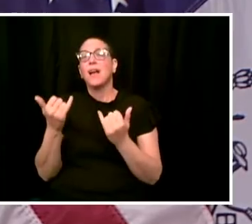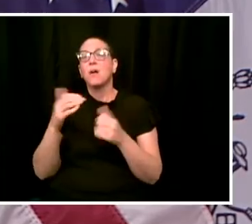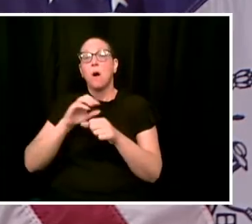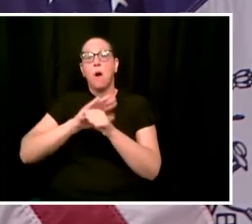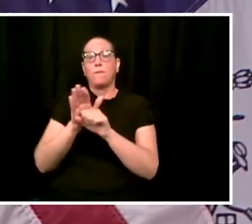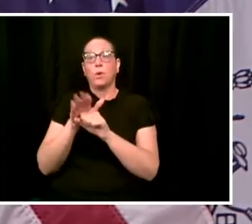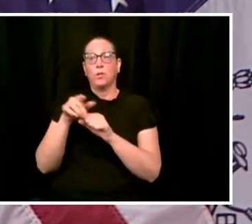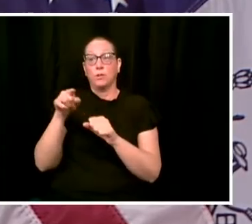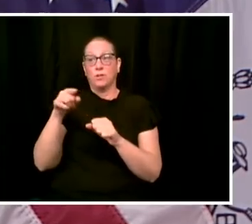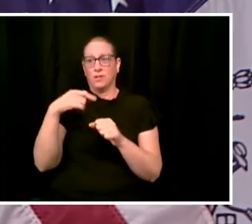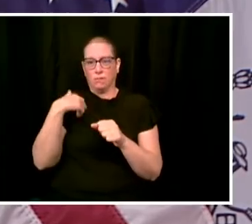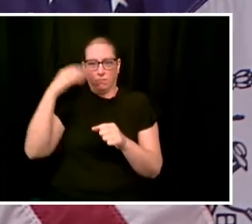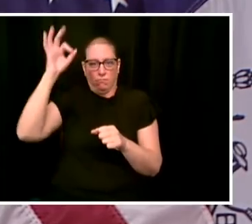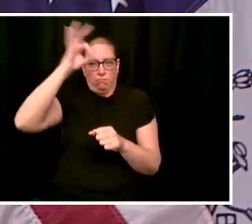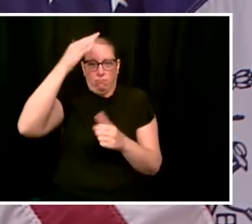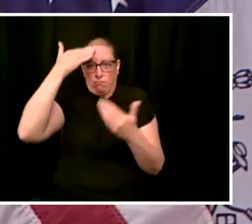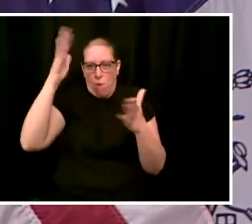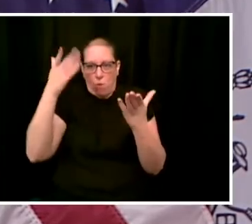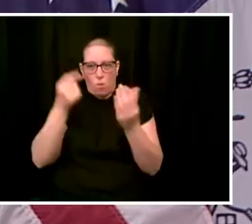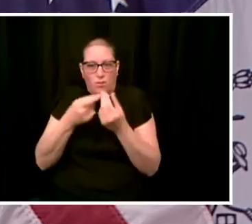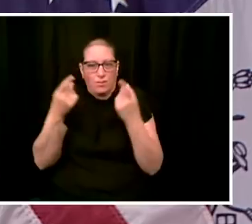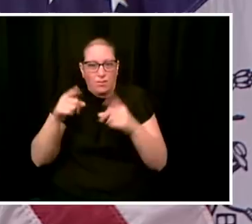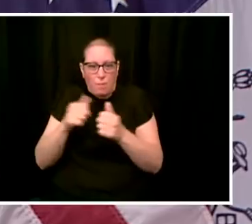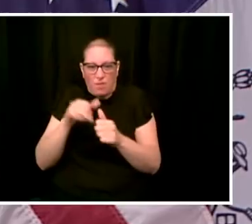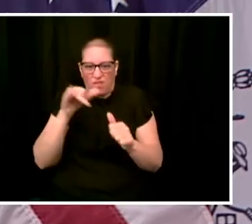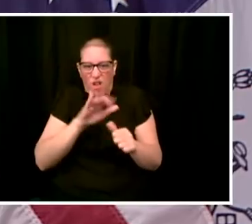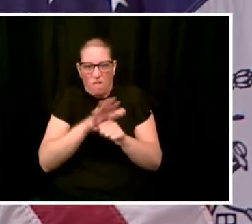REALITY THAT